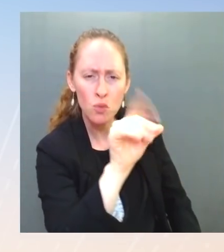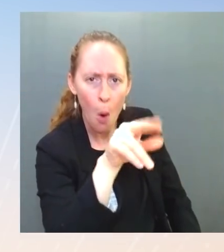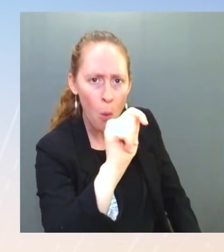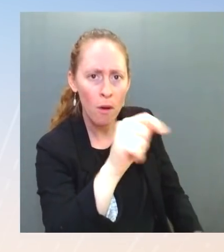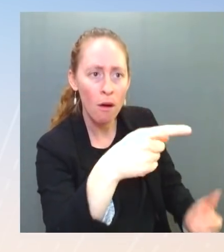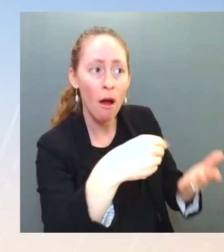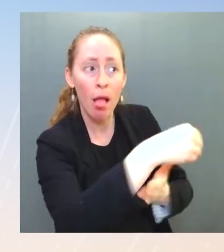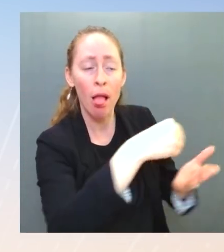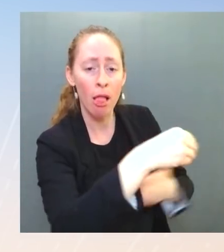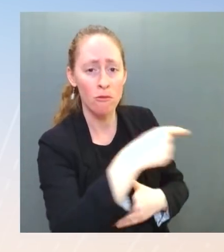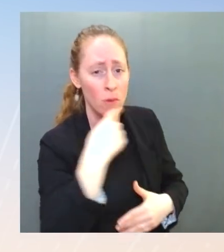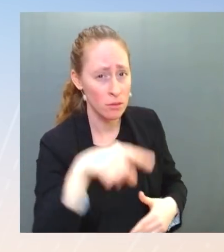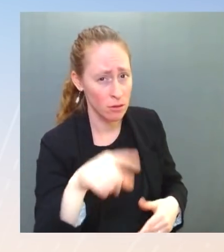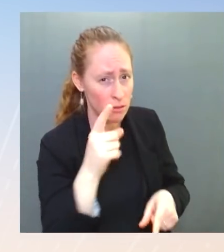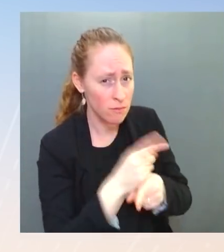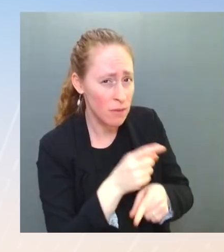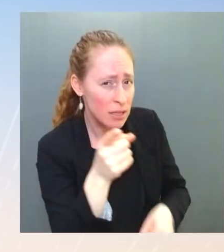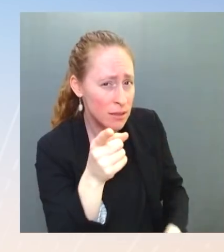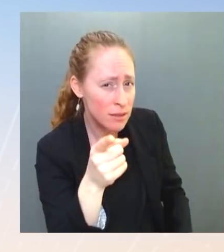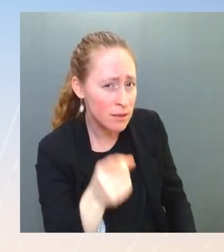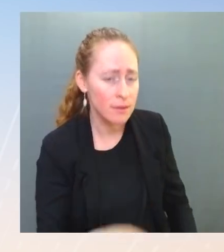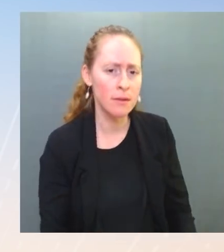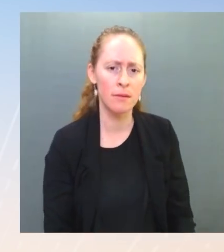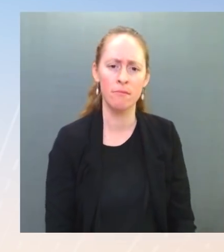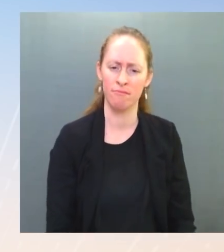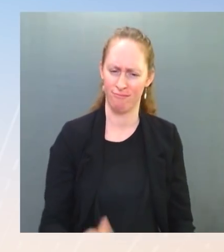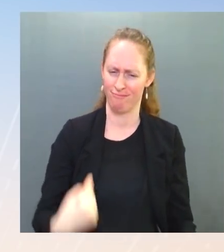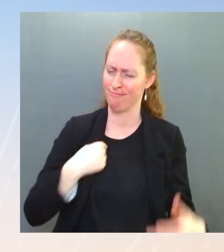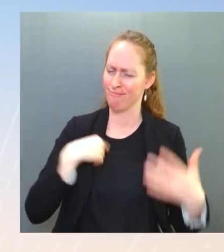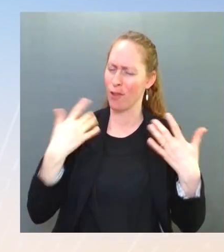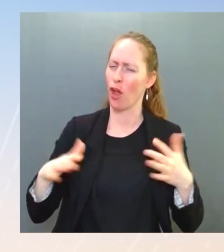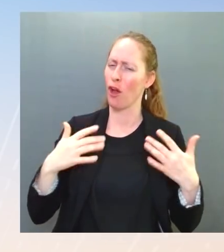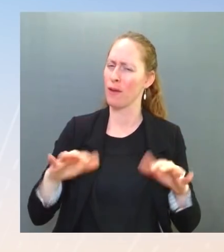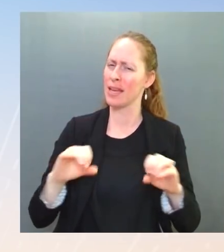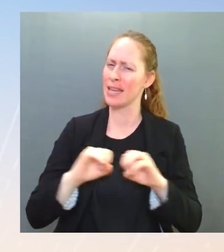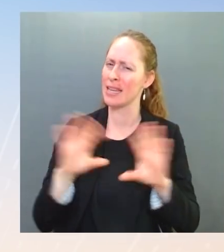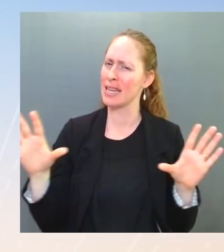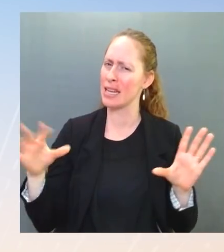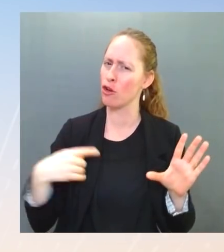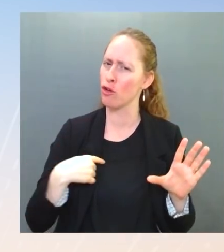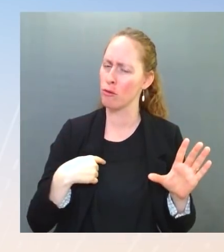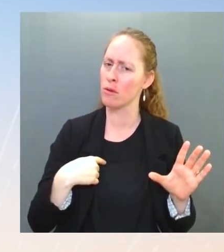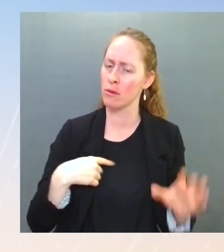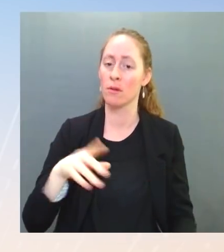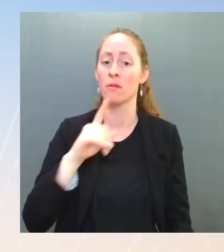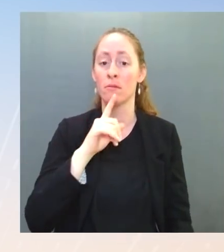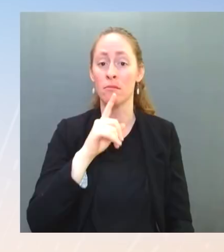it's in their interest to import more Russian oil. They're only importing one to 2 percent at this point in time.